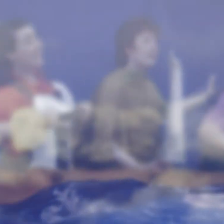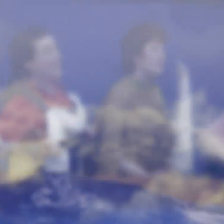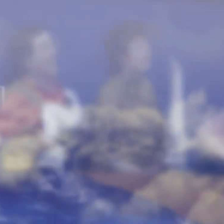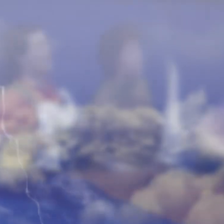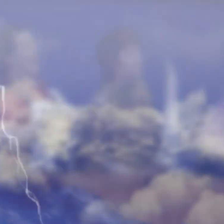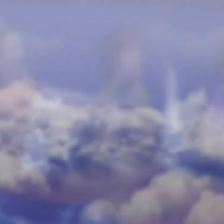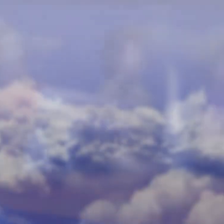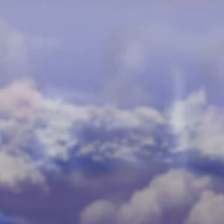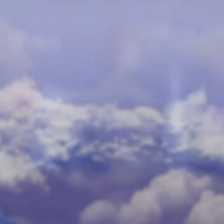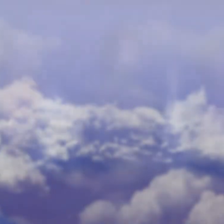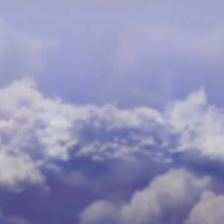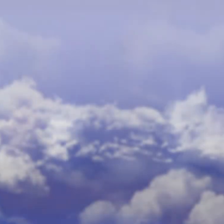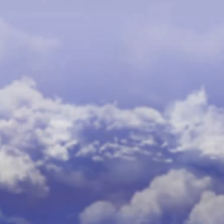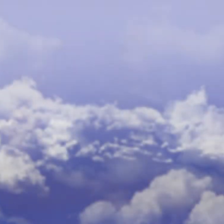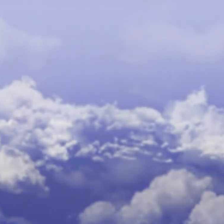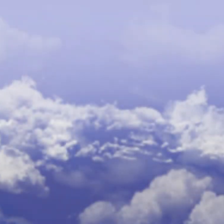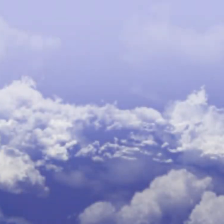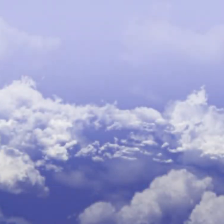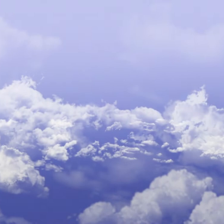[Thunder fades away]